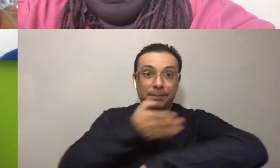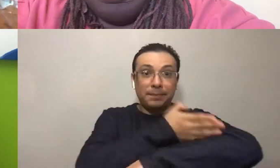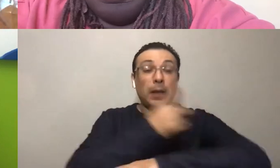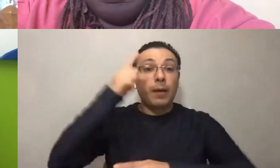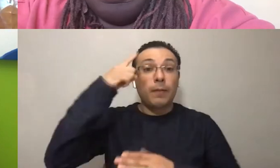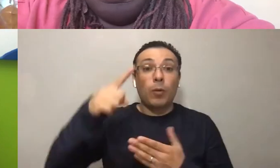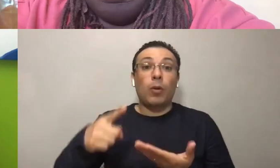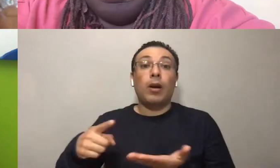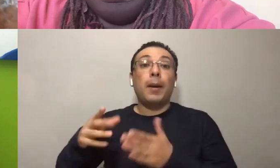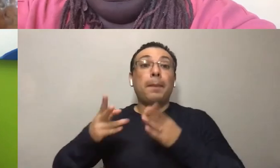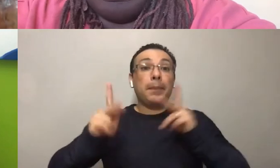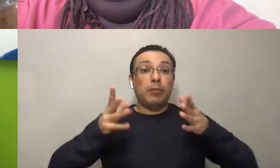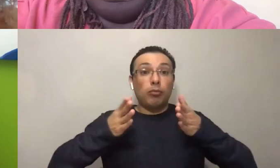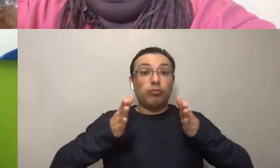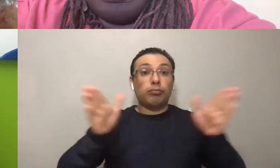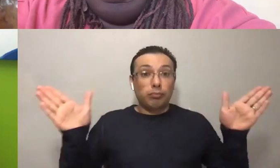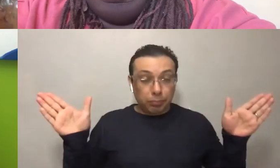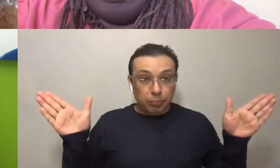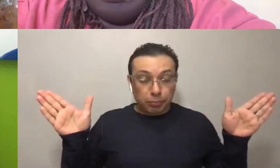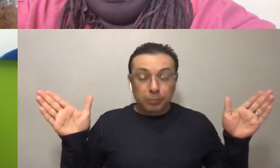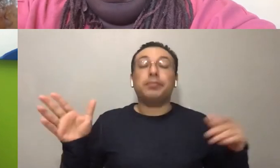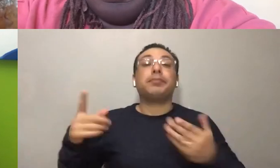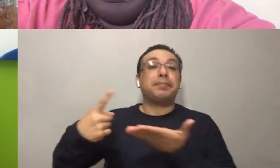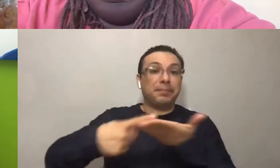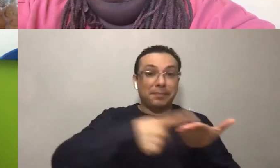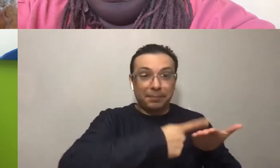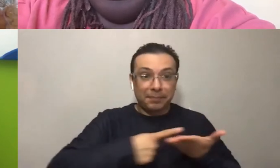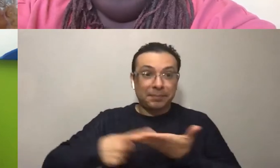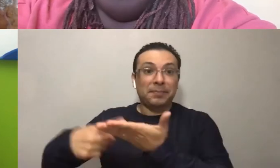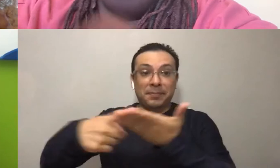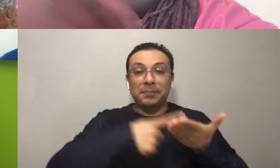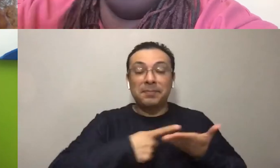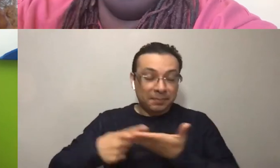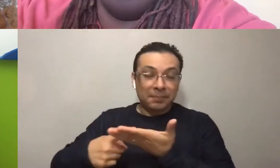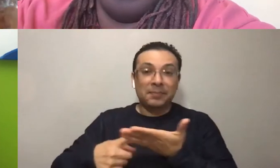And I’m just going to pause us while we switch our ASL interpreters. Great.